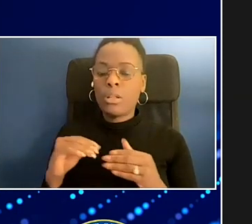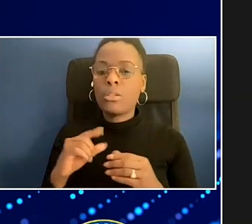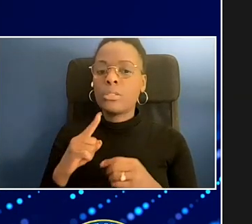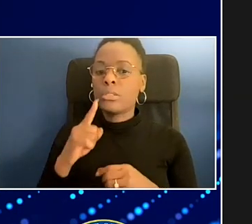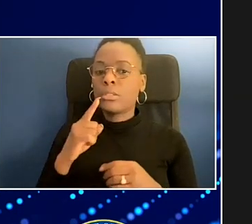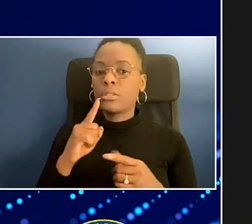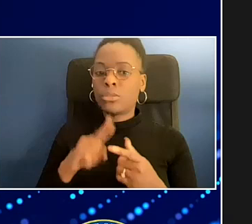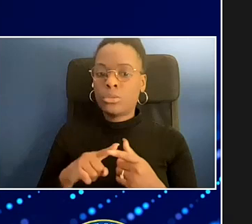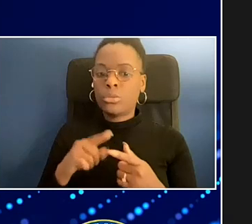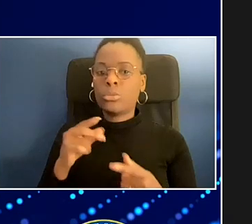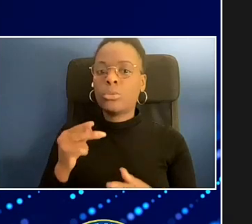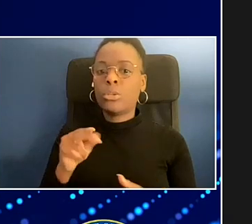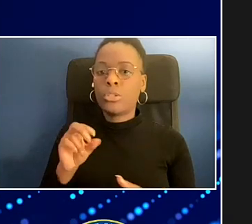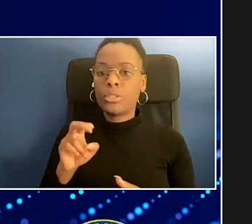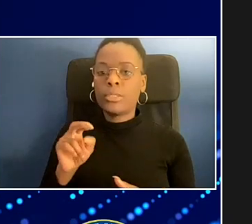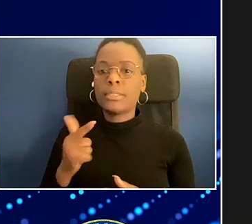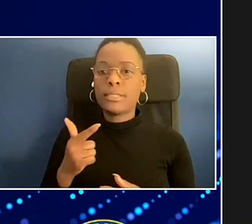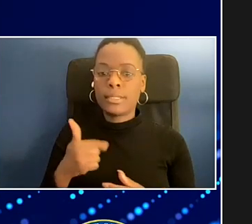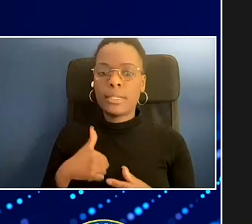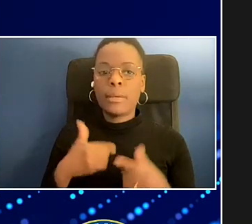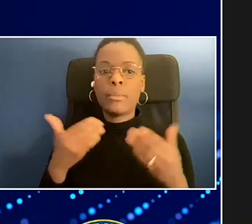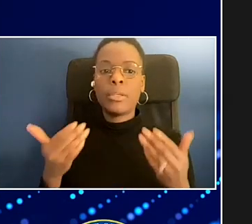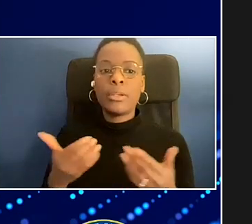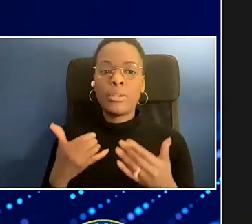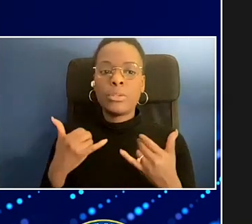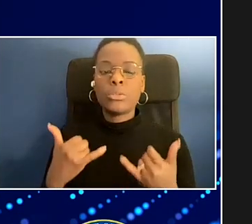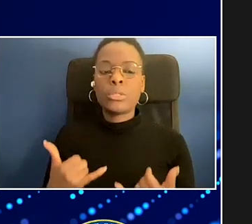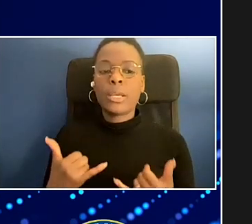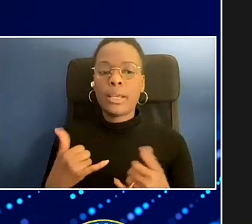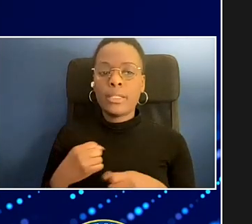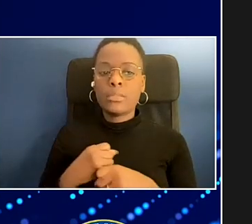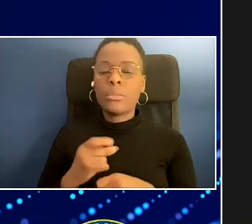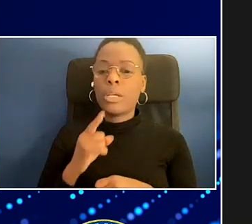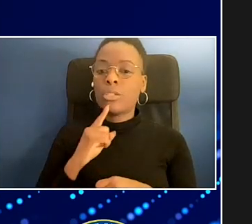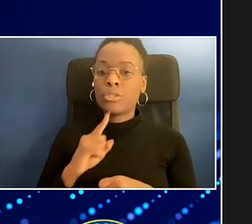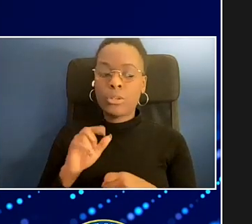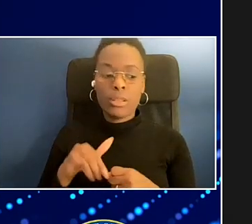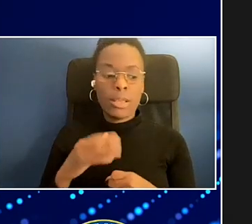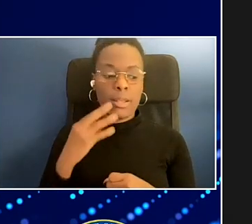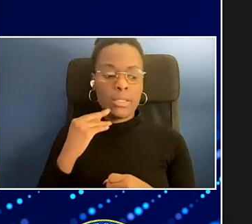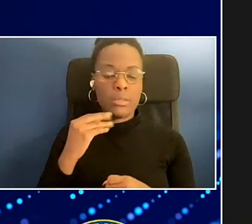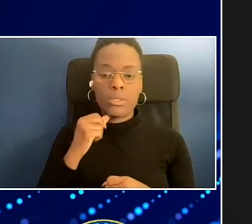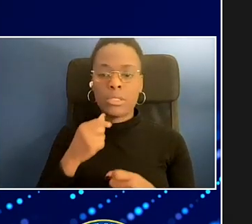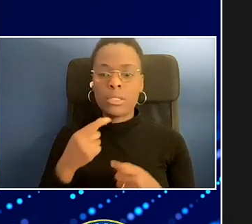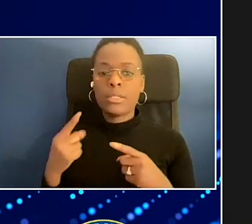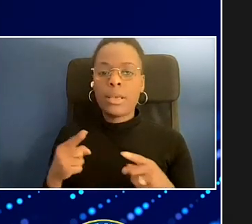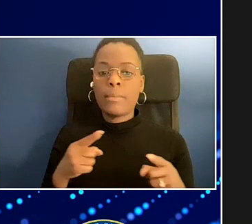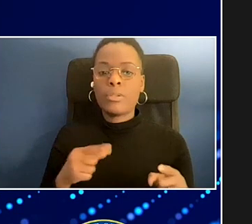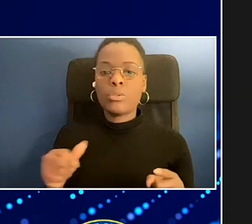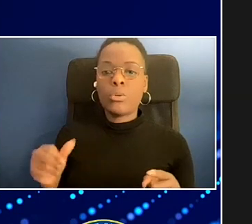I'm here today to make sure that this experience does not happen to another veteran or student.